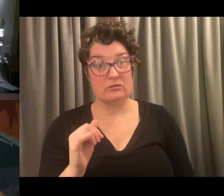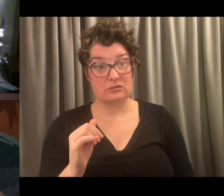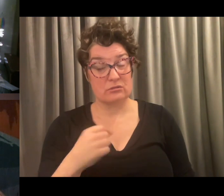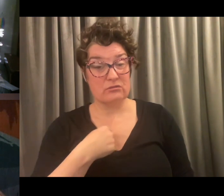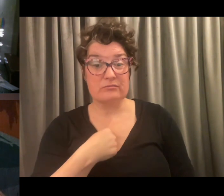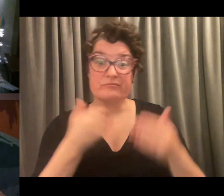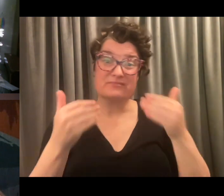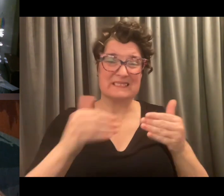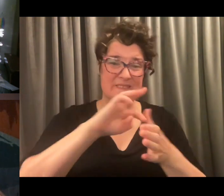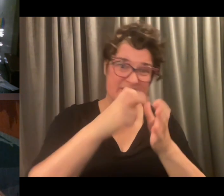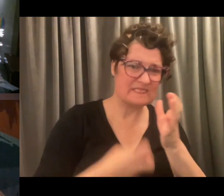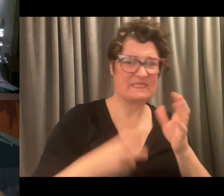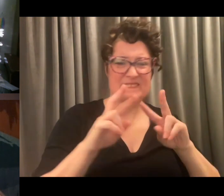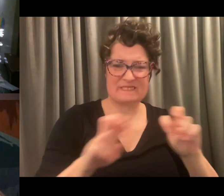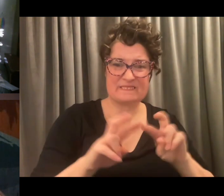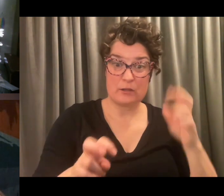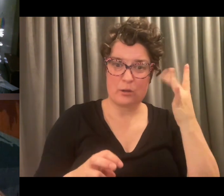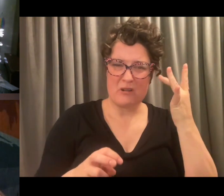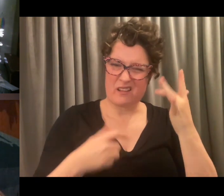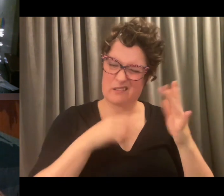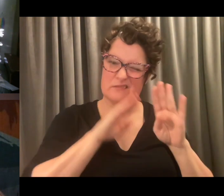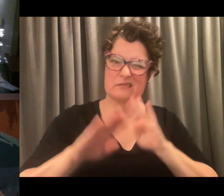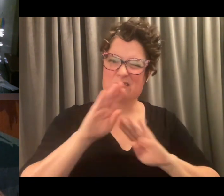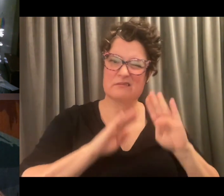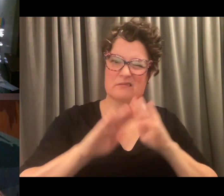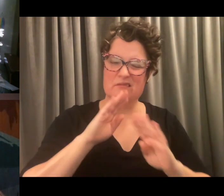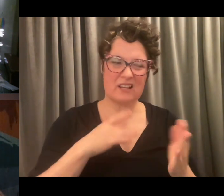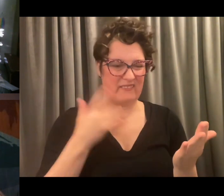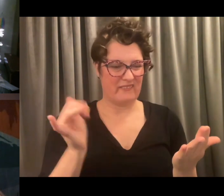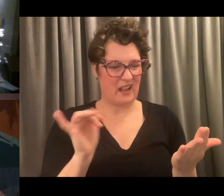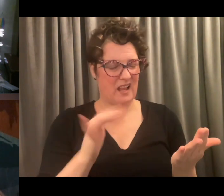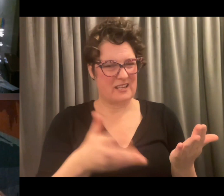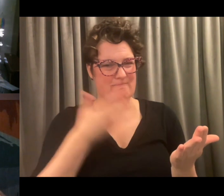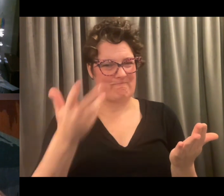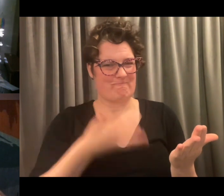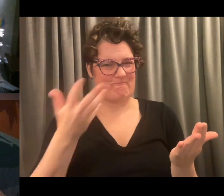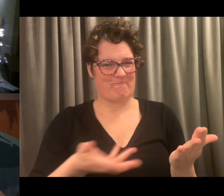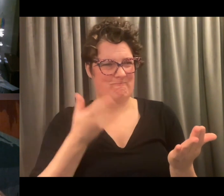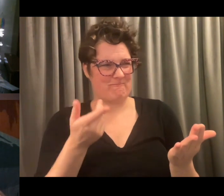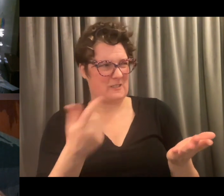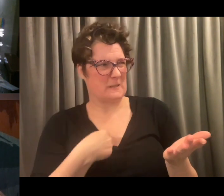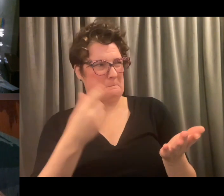Never: And I felt like it wasn't, I felt like there was something I was missing because it didn't make sense to me.